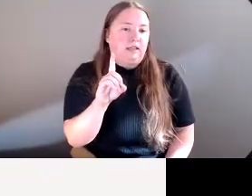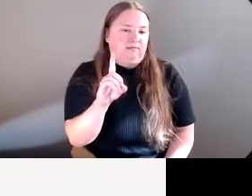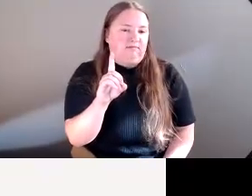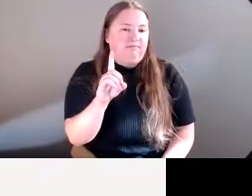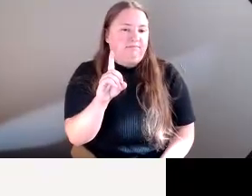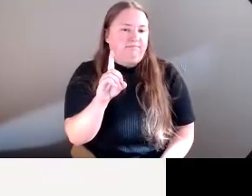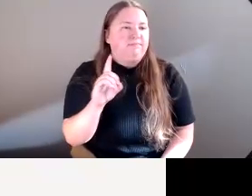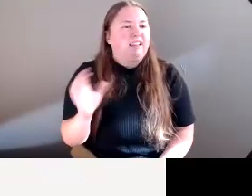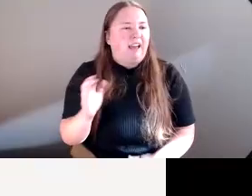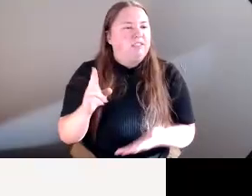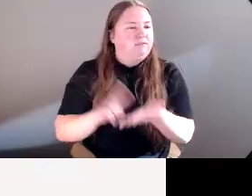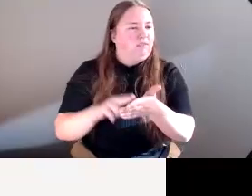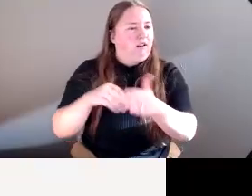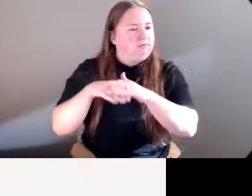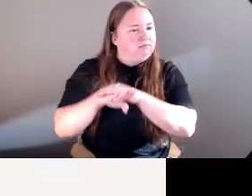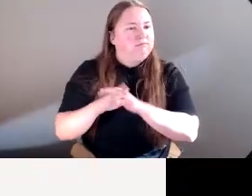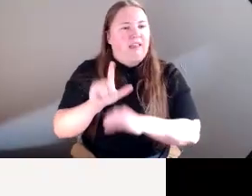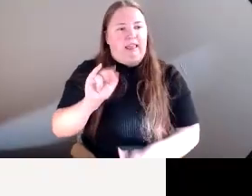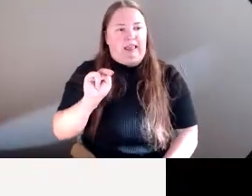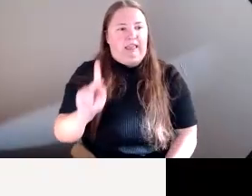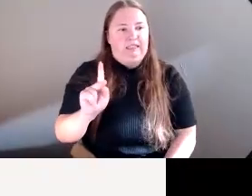Canvas login link, which is at the district level.